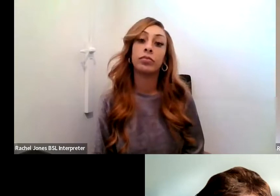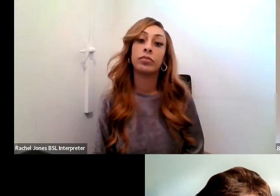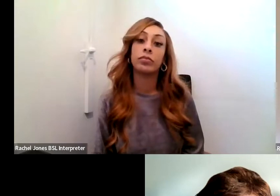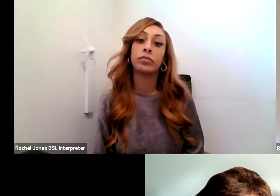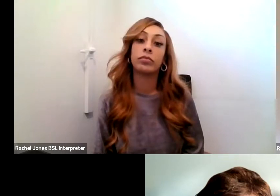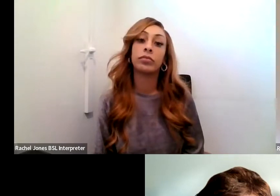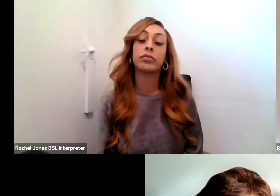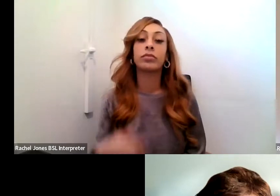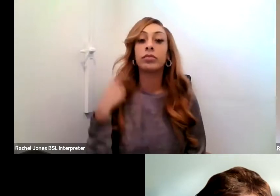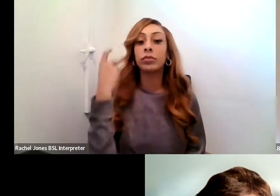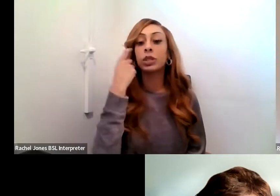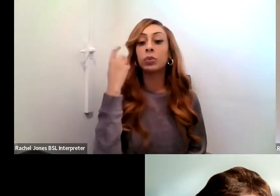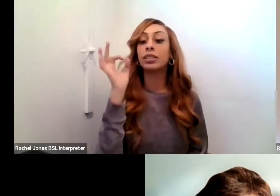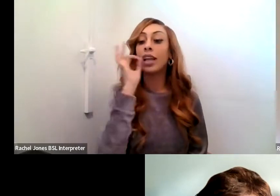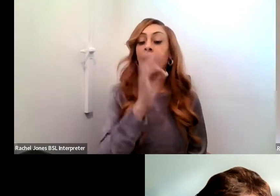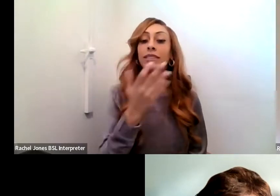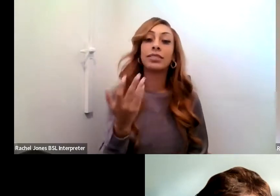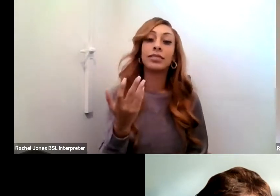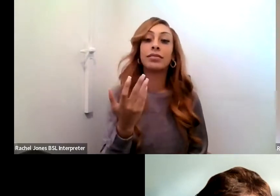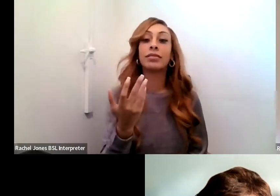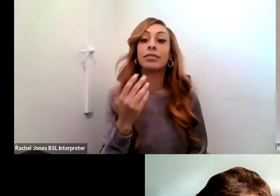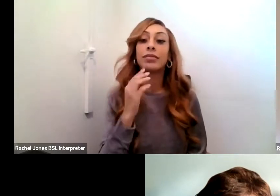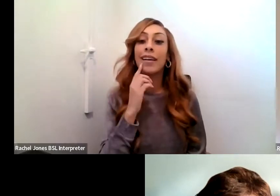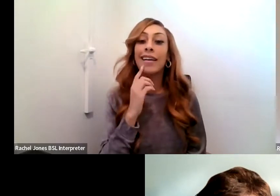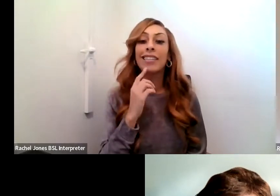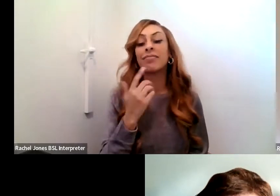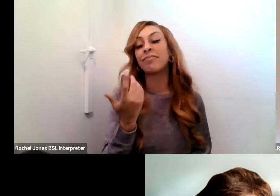a little bit about, I suppose, some of the practicalities.